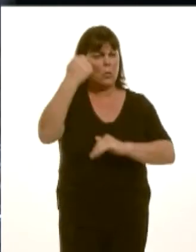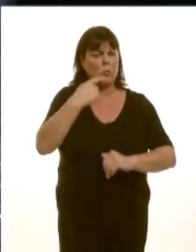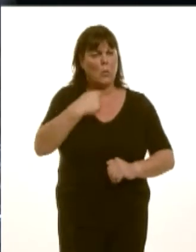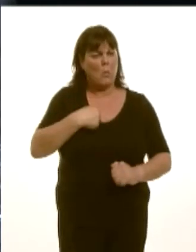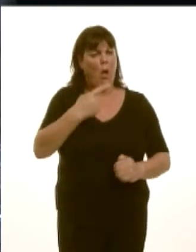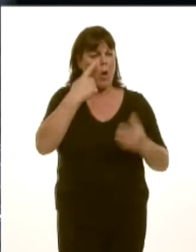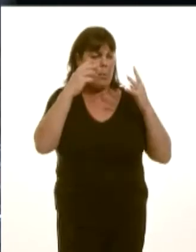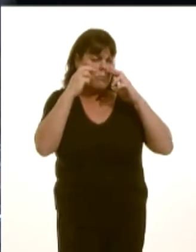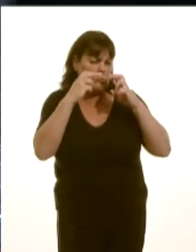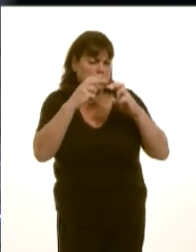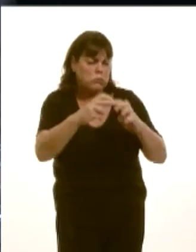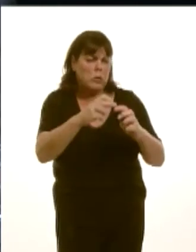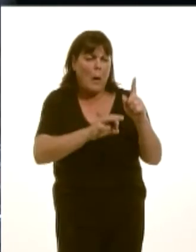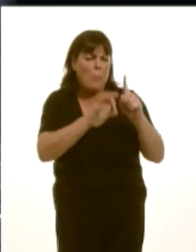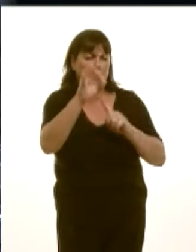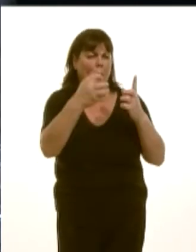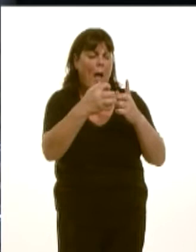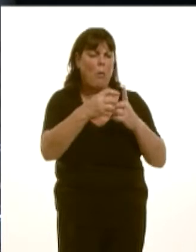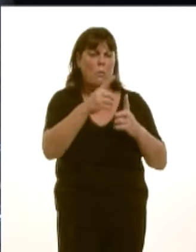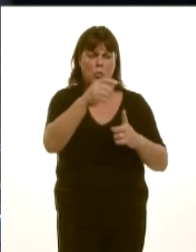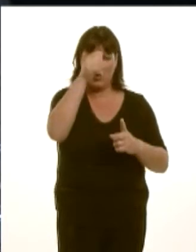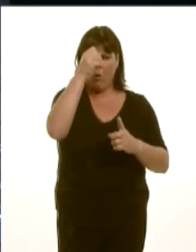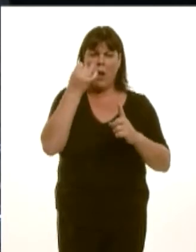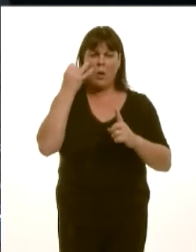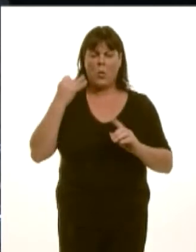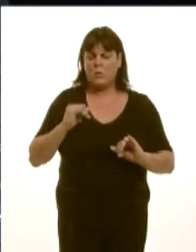Kirsty Williams: Last week, we saw the tragic consequences of such delays.